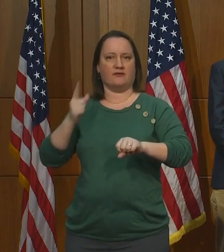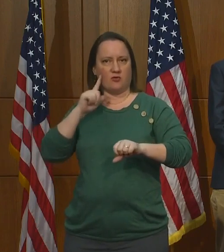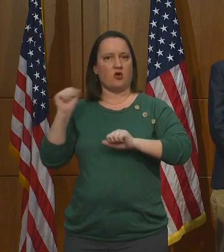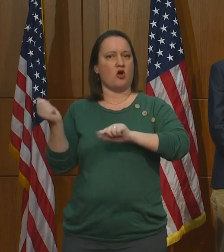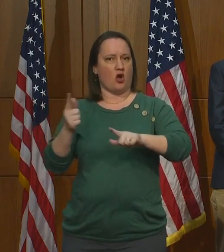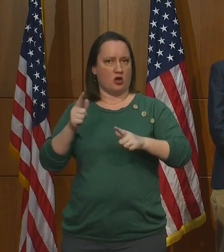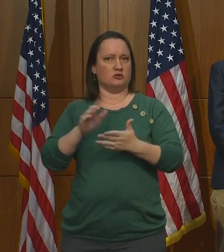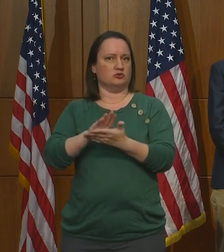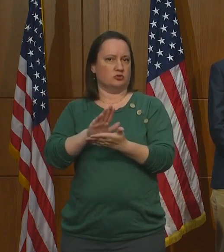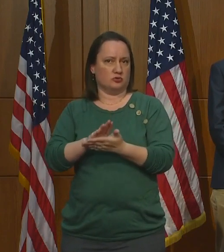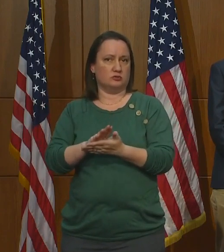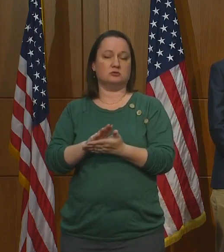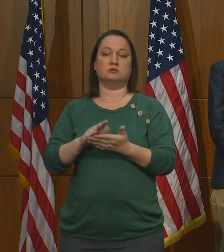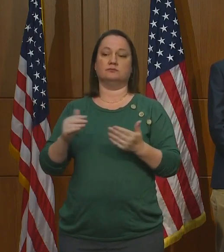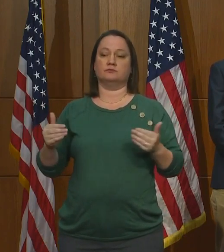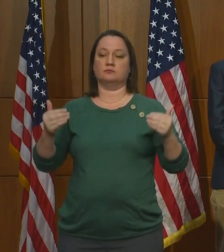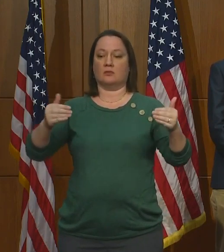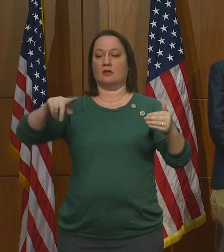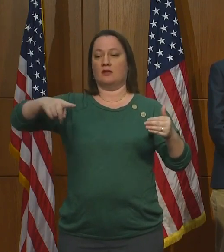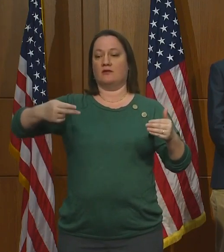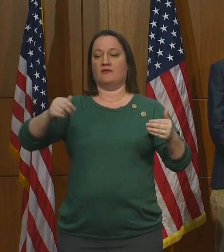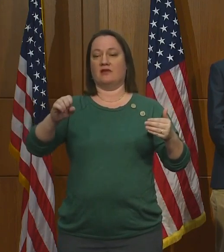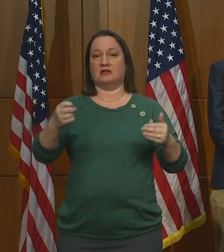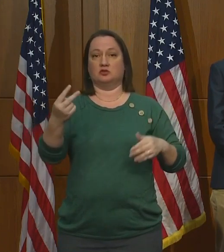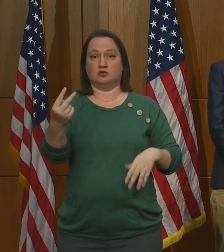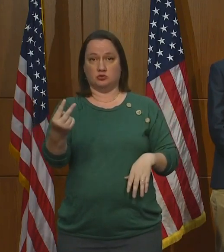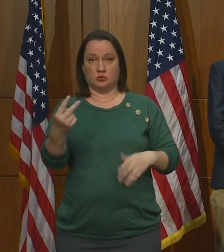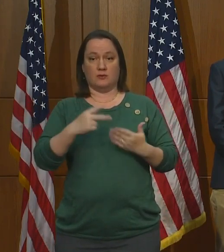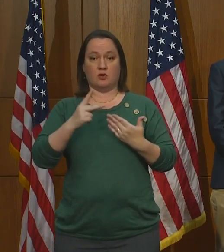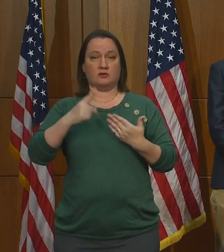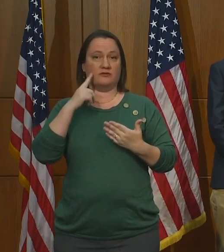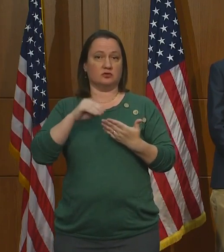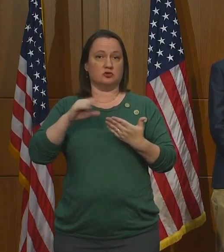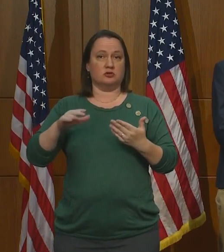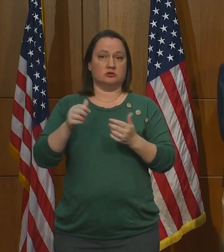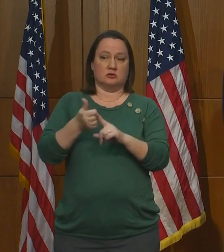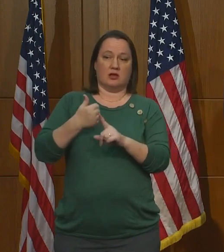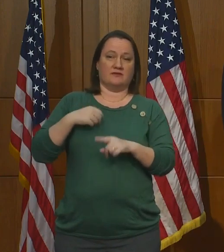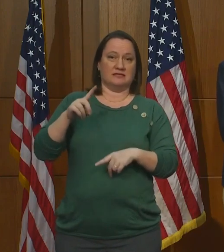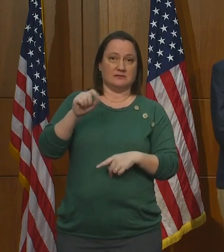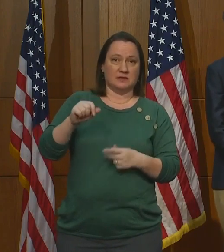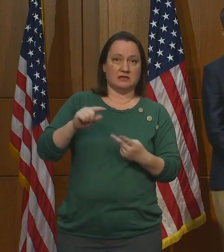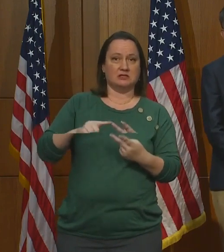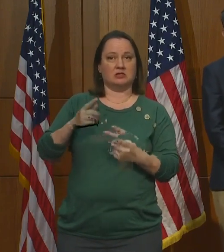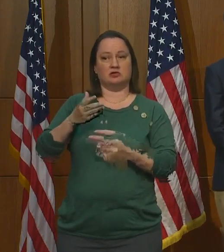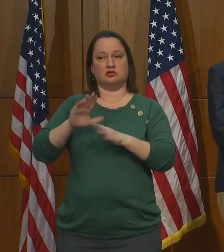IMMEDIATELY. THAT'S ALLOWED IN ALL SCHOOLS WE TO FACE TO WEAR